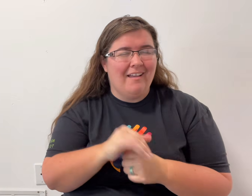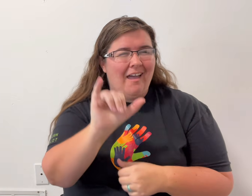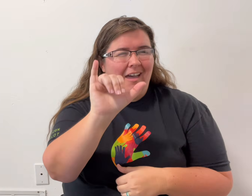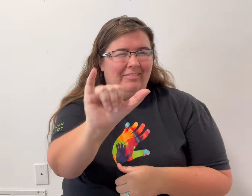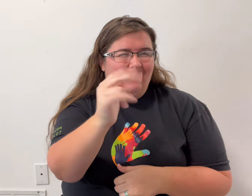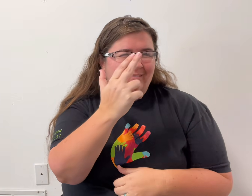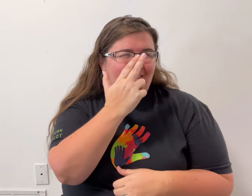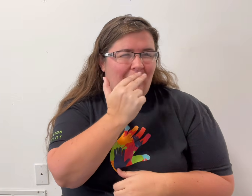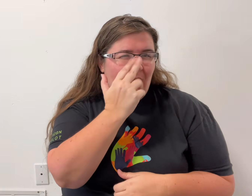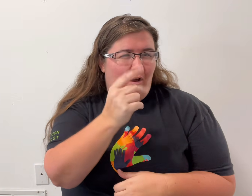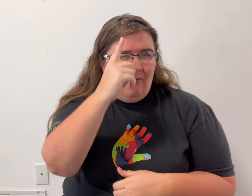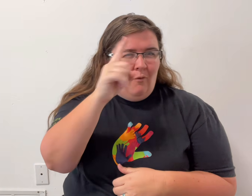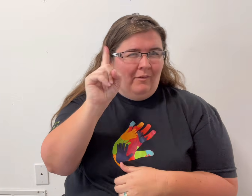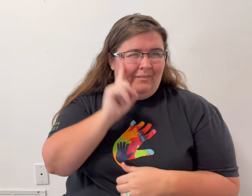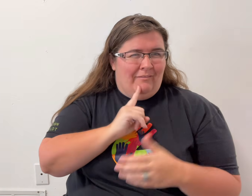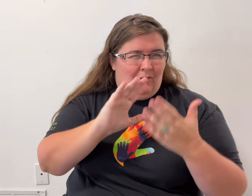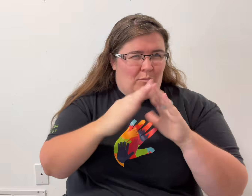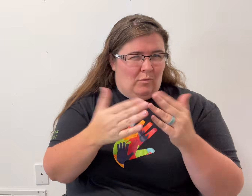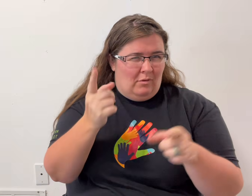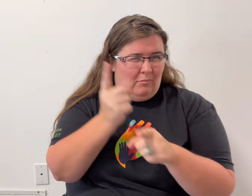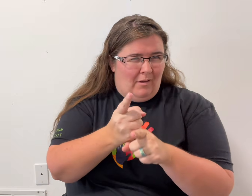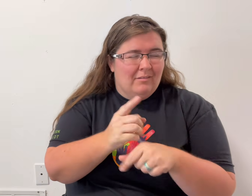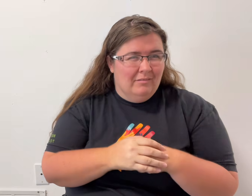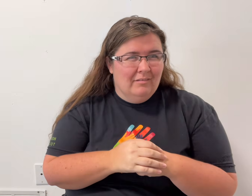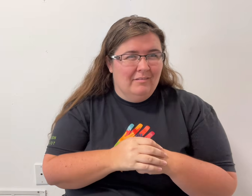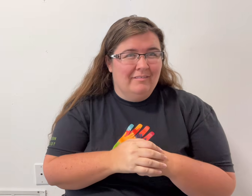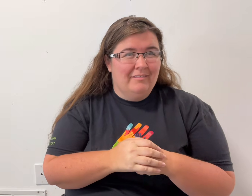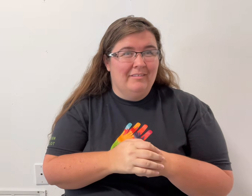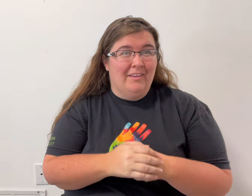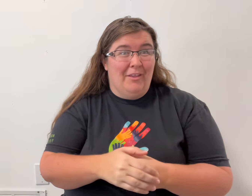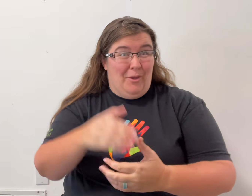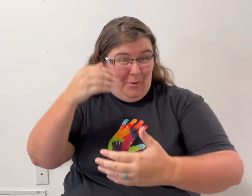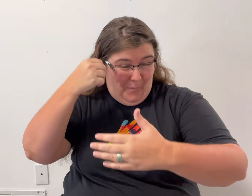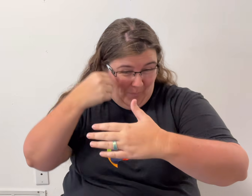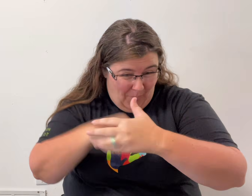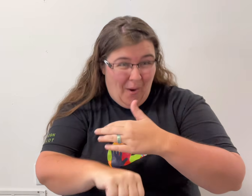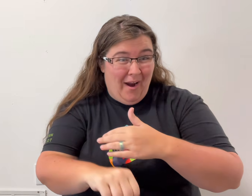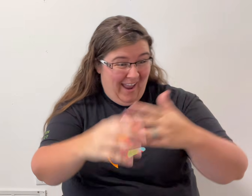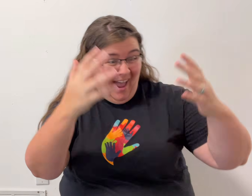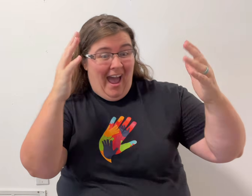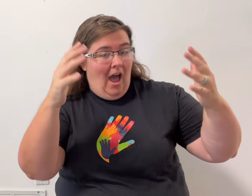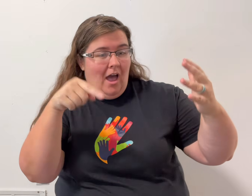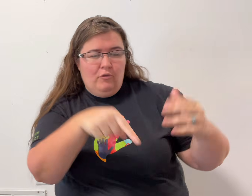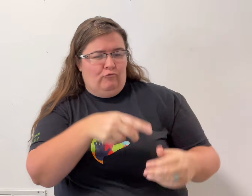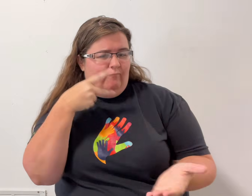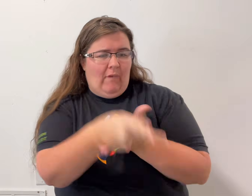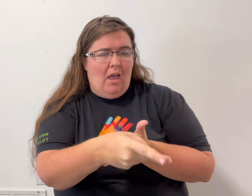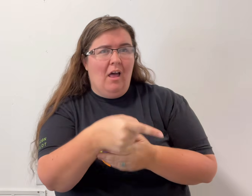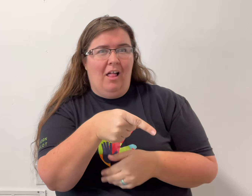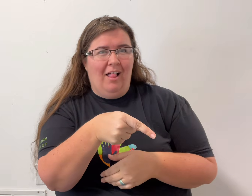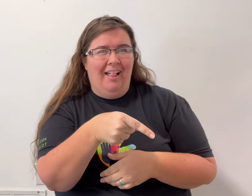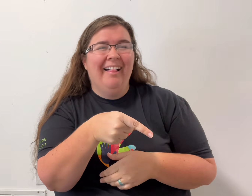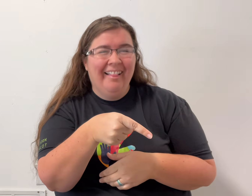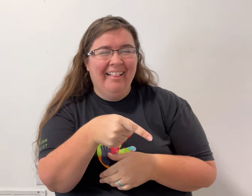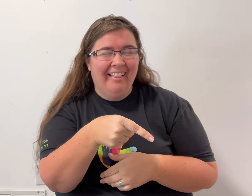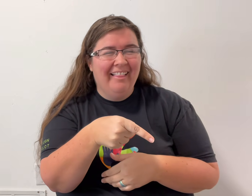That's the funny thing with the Deaf community, right? a [Deaf] baby is born and almost before they celebrate, "You failed!"